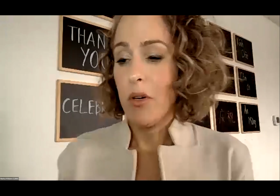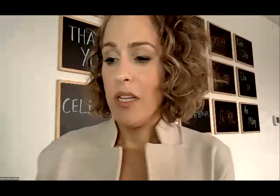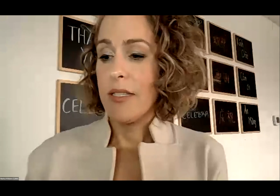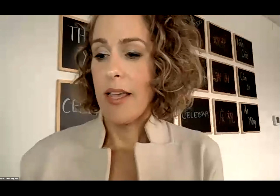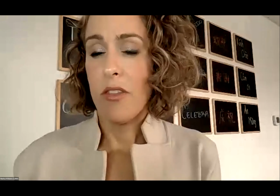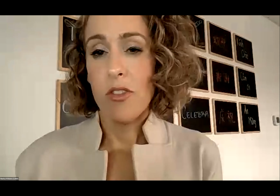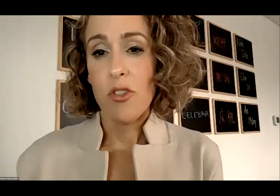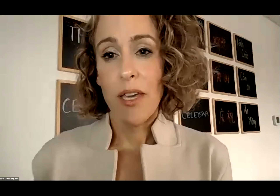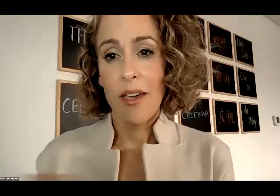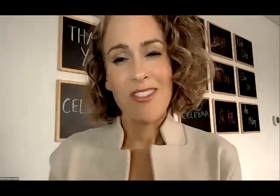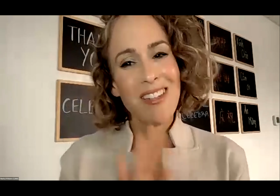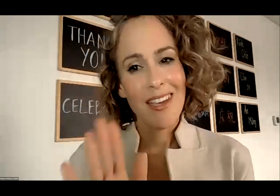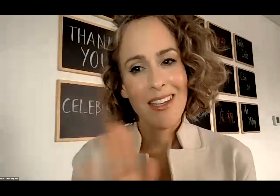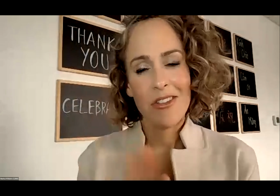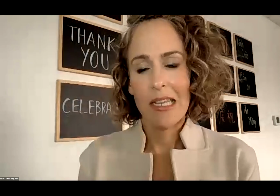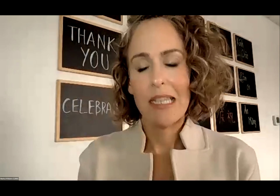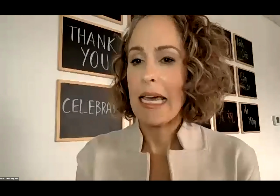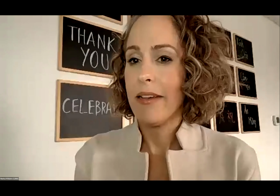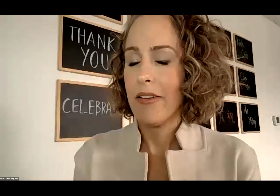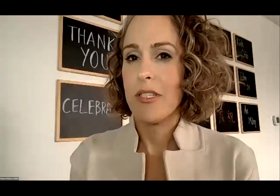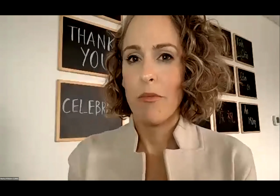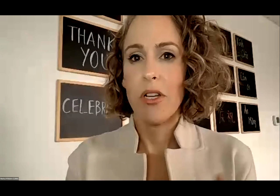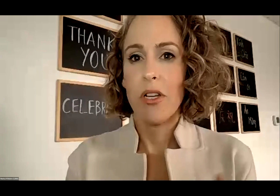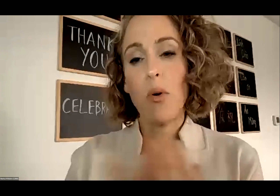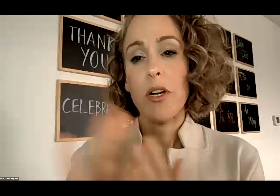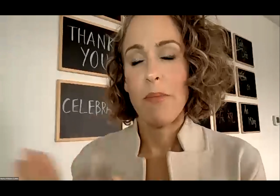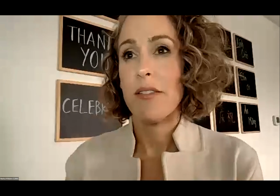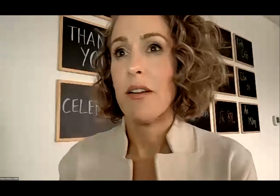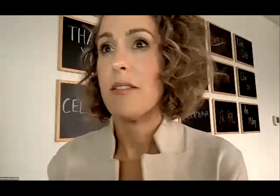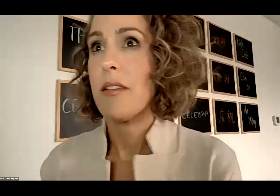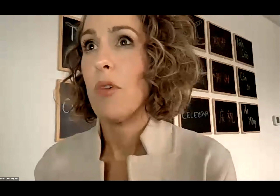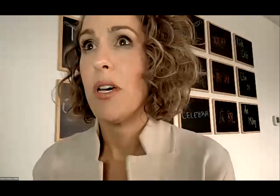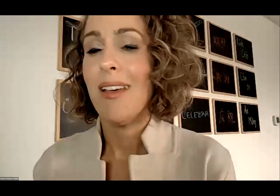we'll resend the tool kit just in case you didn't get it or someone you wanted to pass it on to someone.